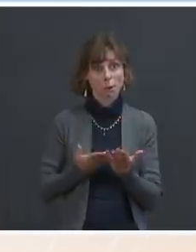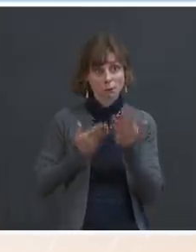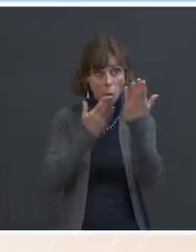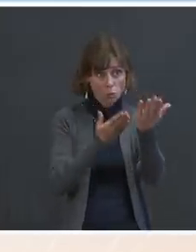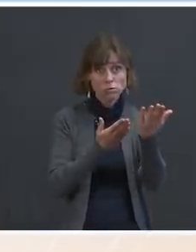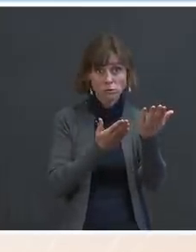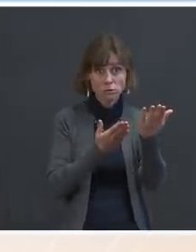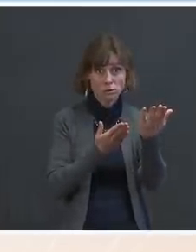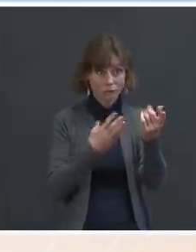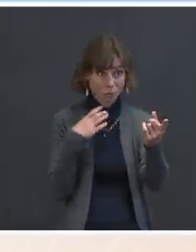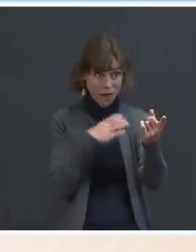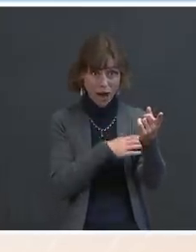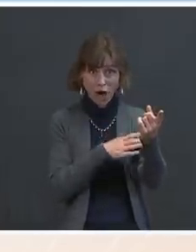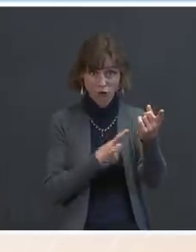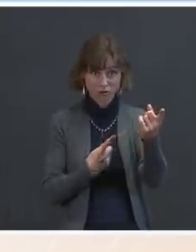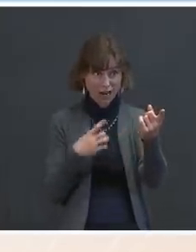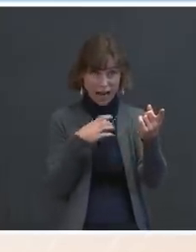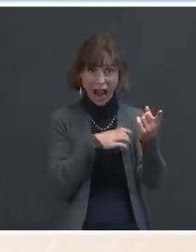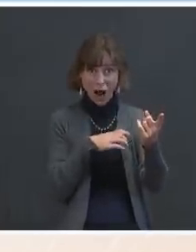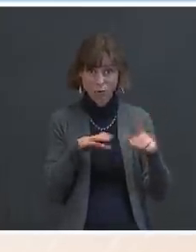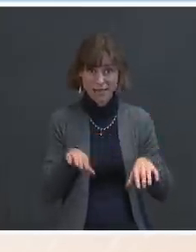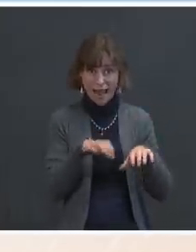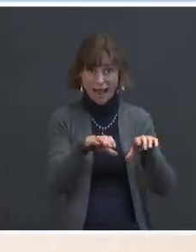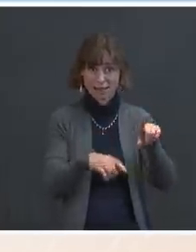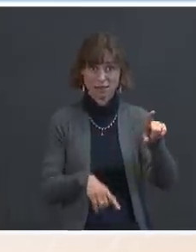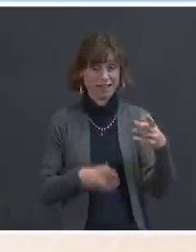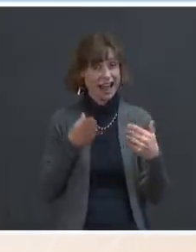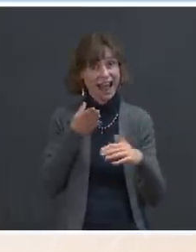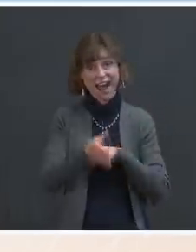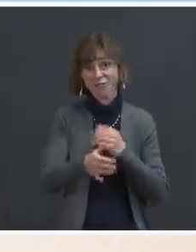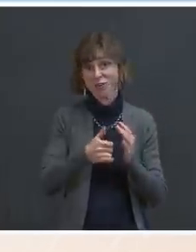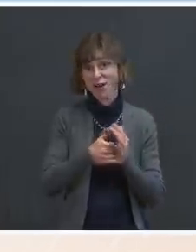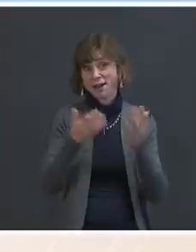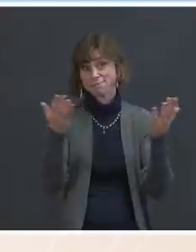and having Congress act on it. And what comes after that, you know, I just don't know.